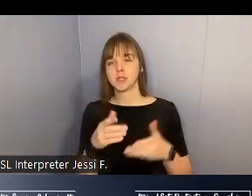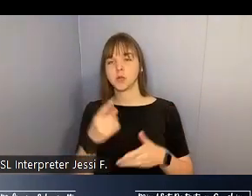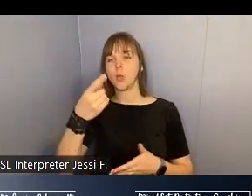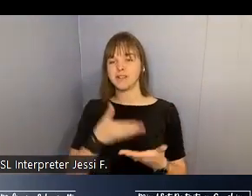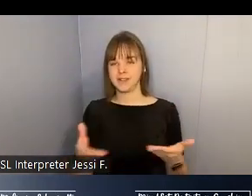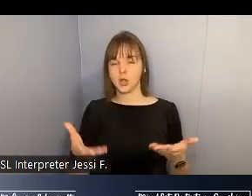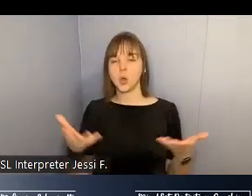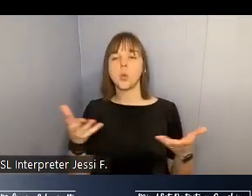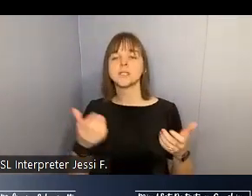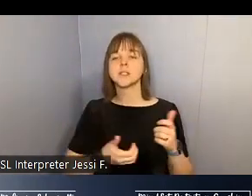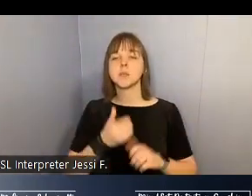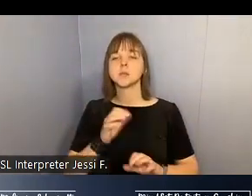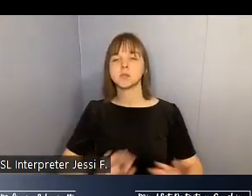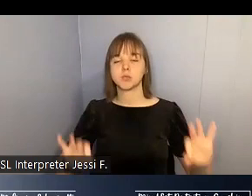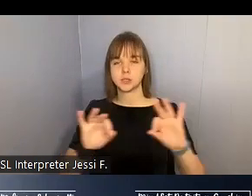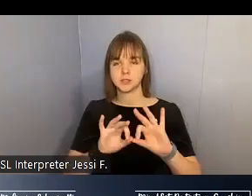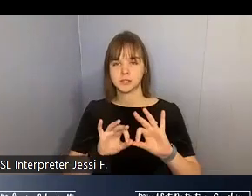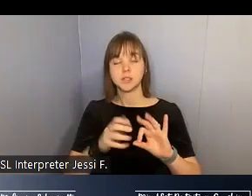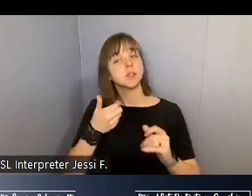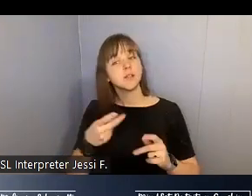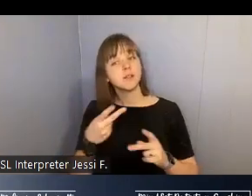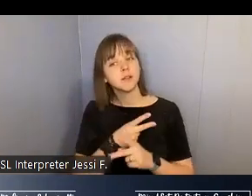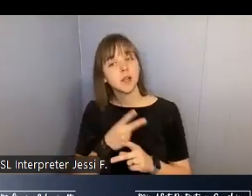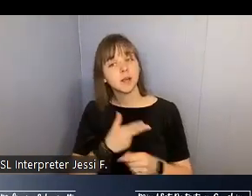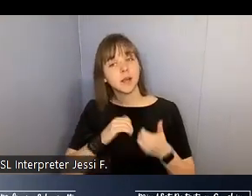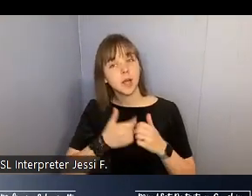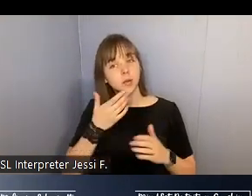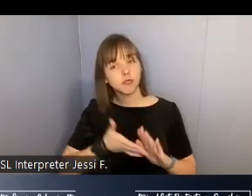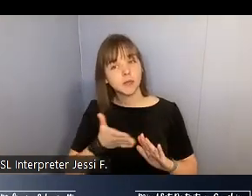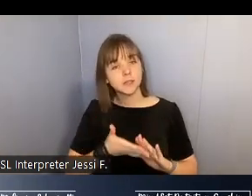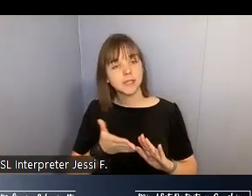And as we're thinking about how this works, think about the Five S strategy.